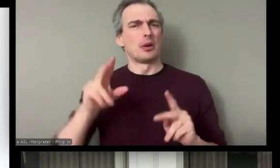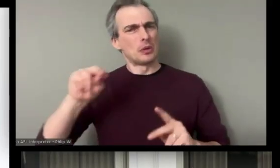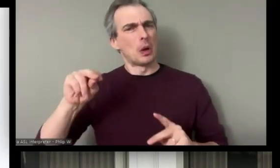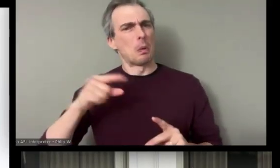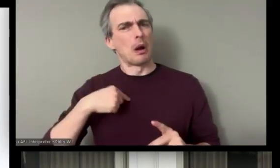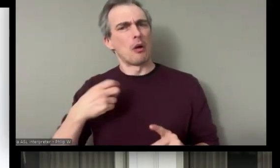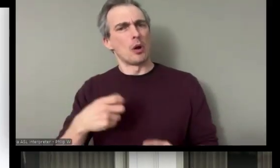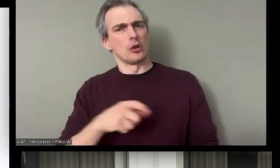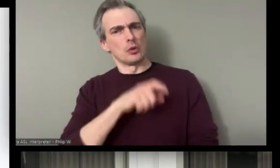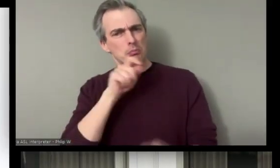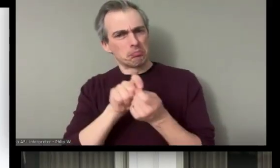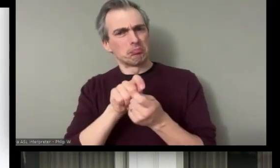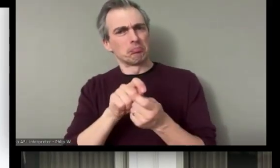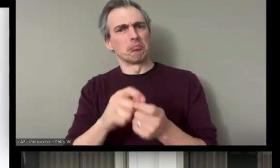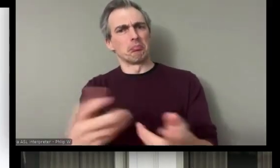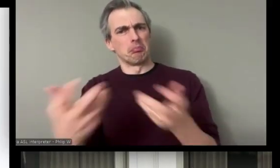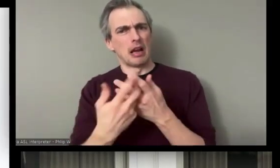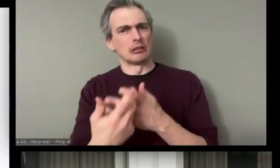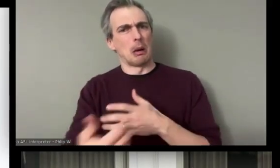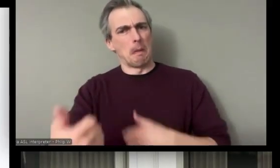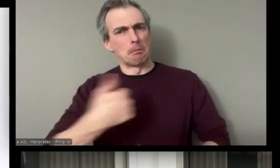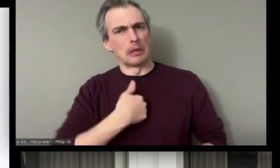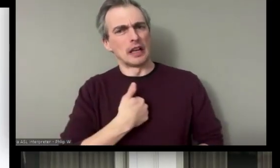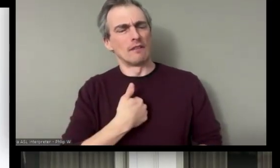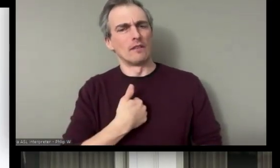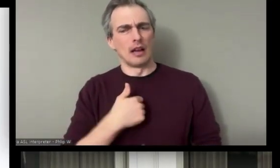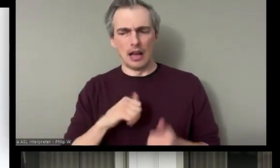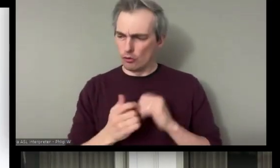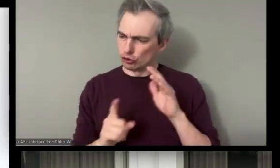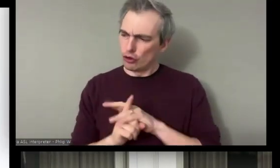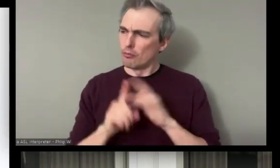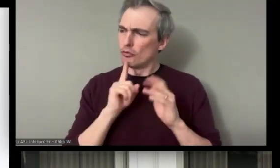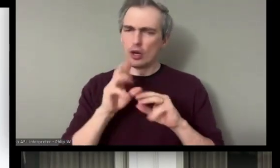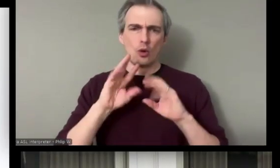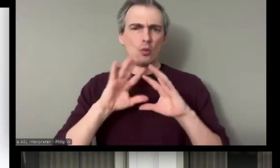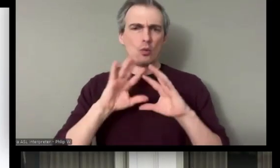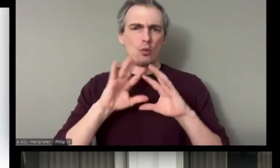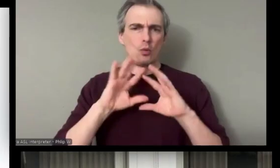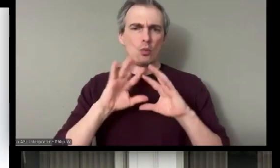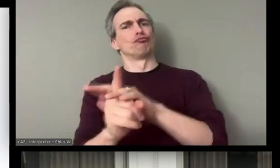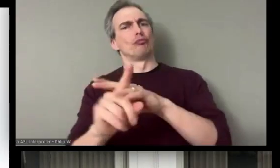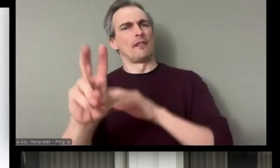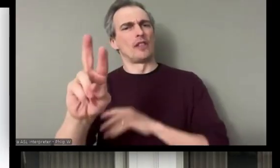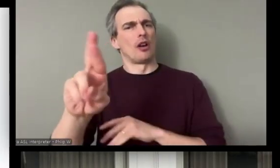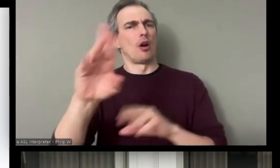how I show up in the real world. That's how I want to be represented in the social world.